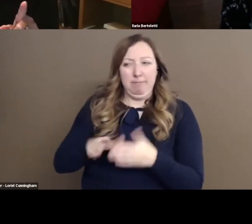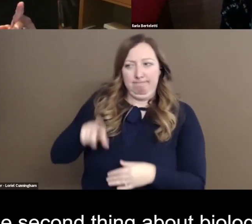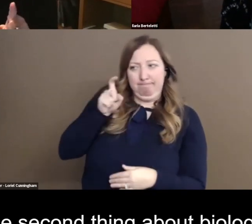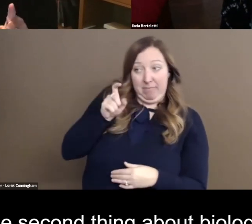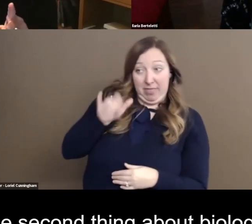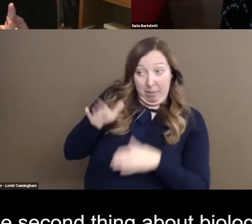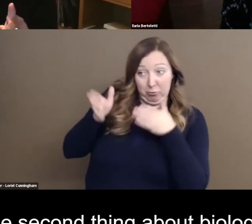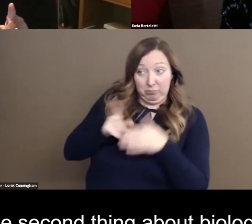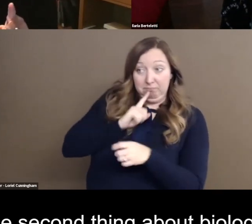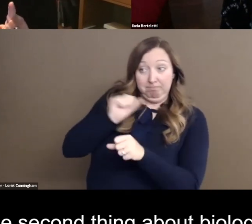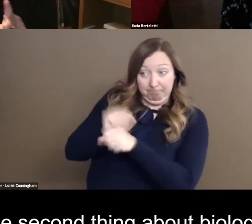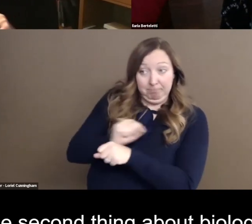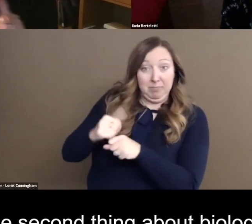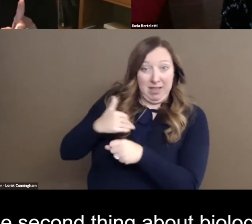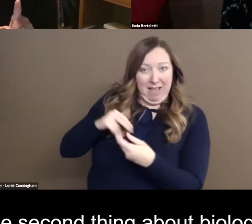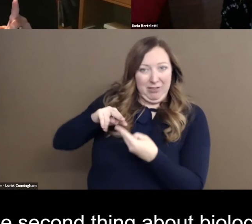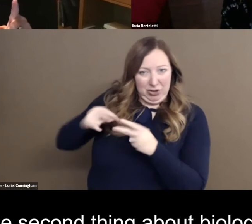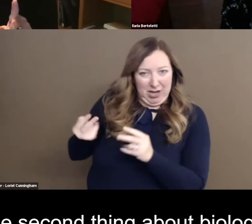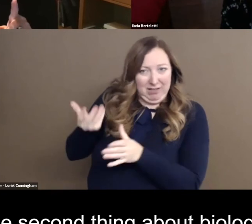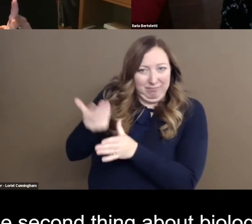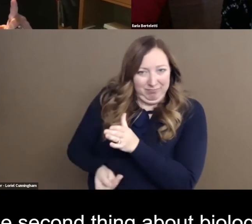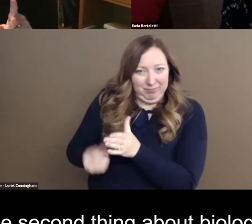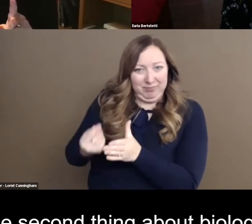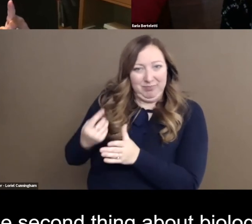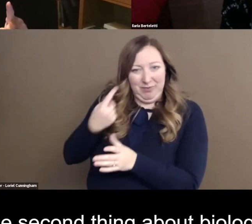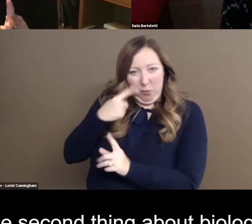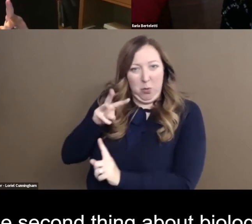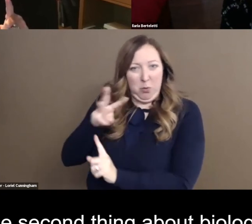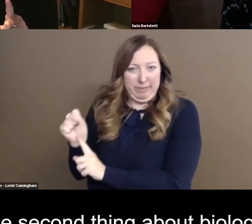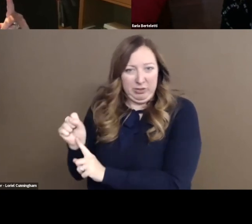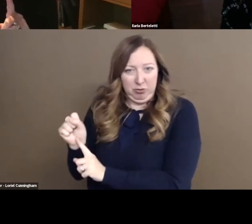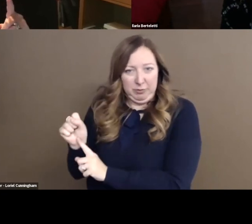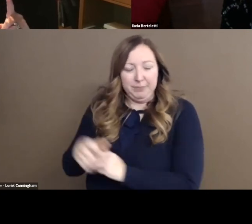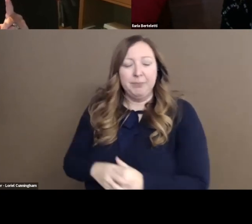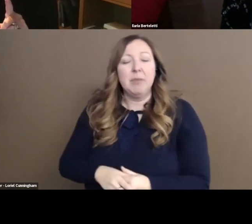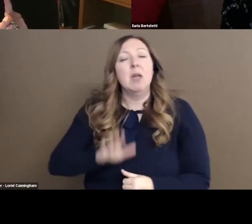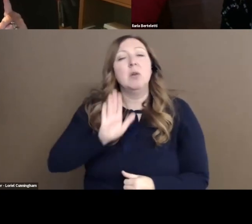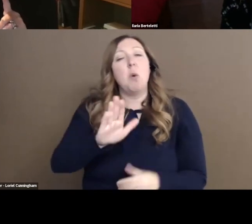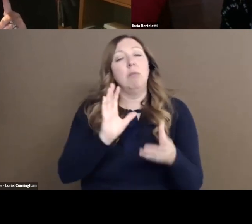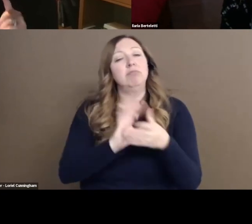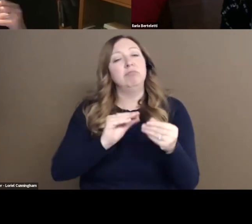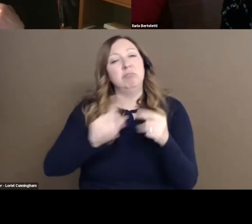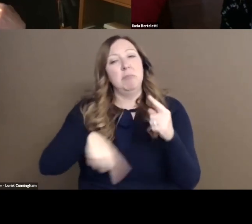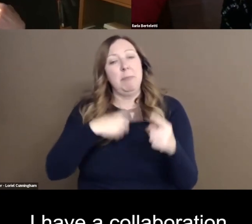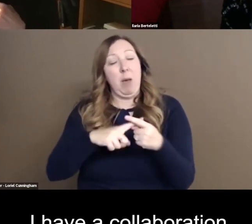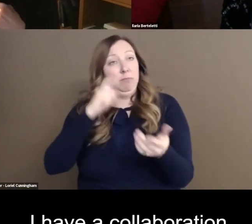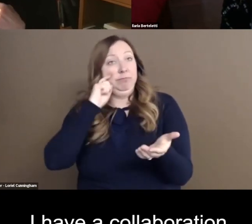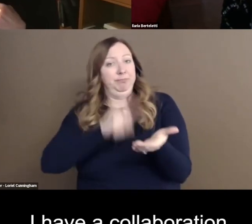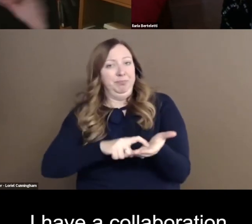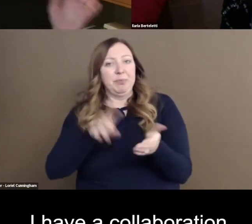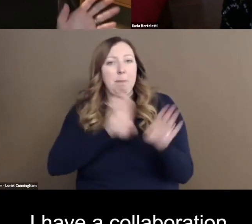biological motion is a fascinating question and i agree with you i have a